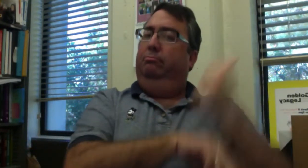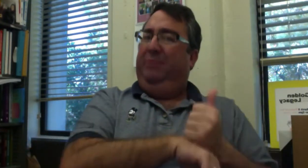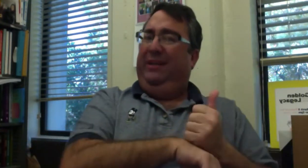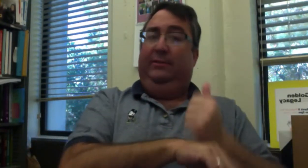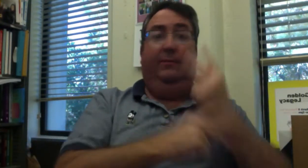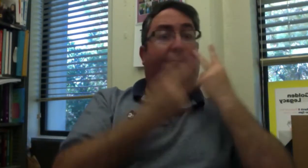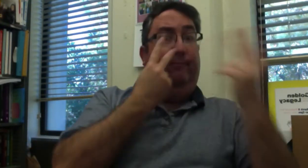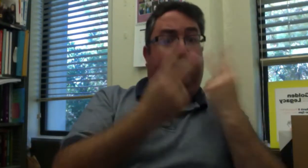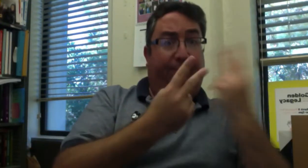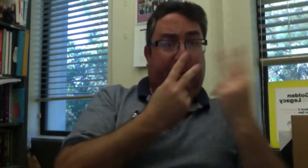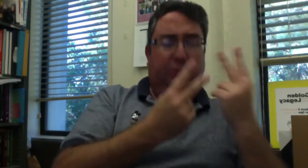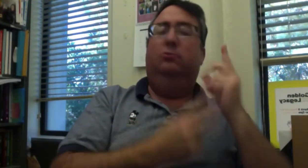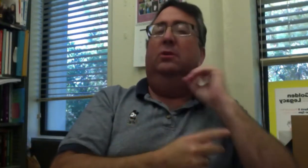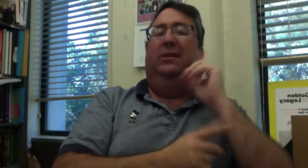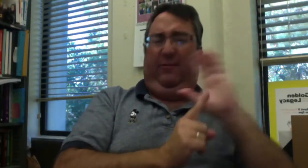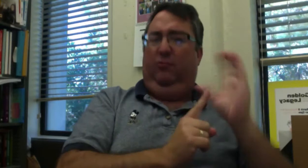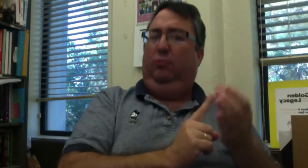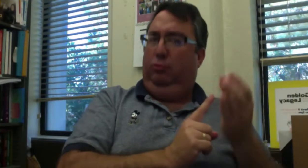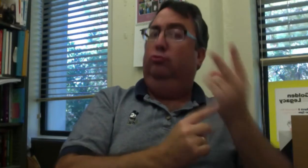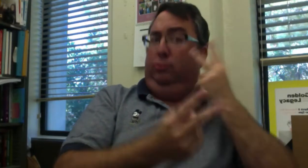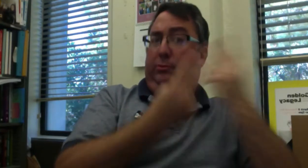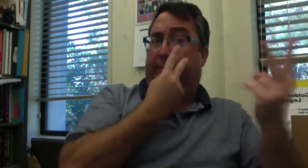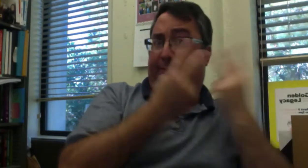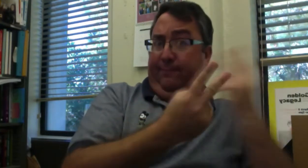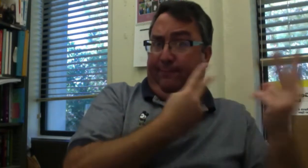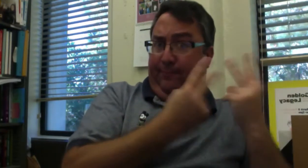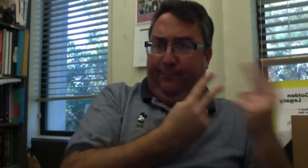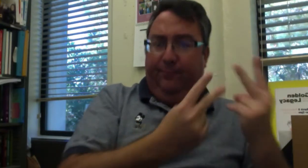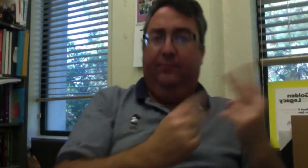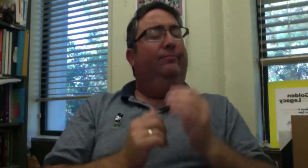Hearing culture is based on sound, while sign language and Deaf culture is based on vision.